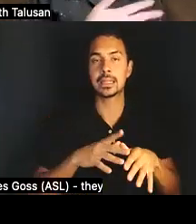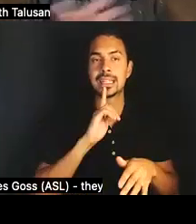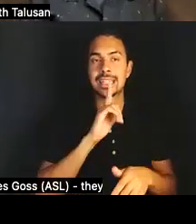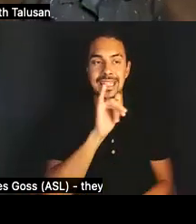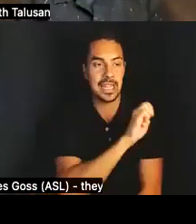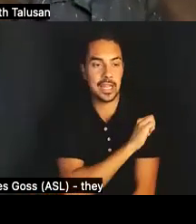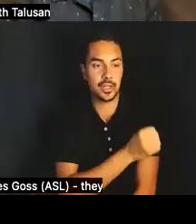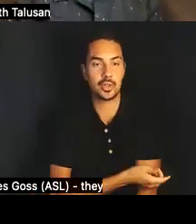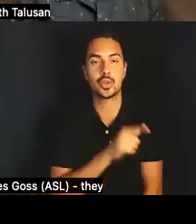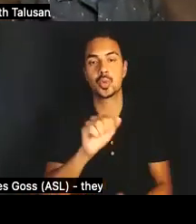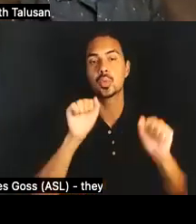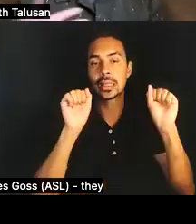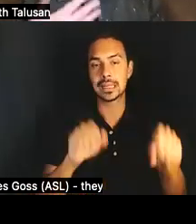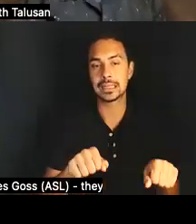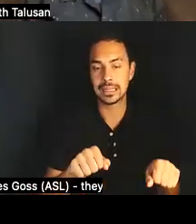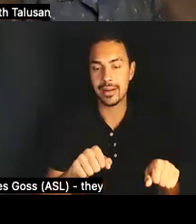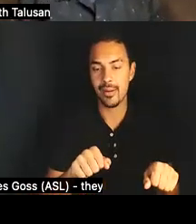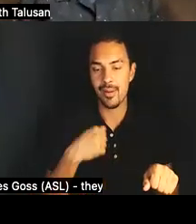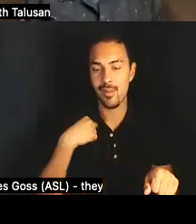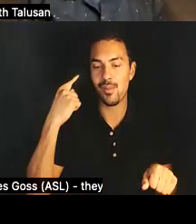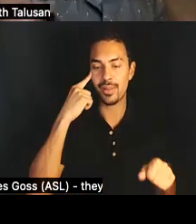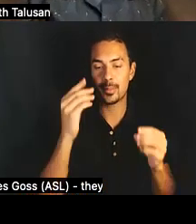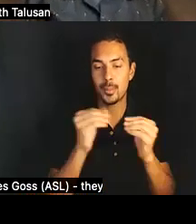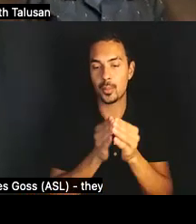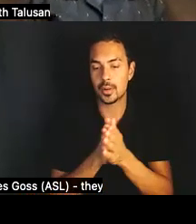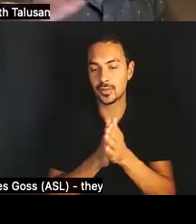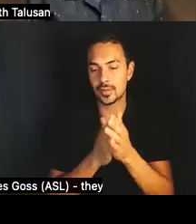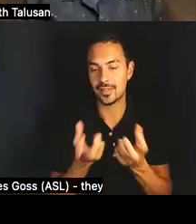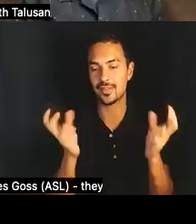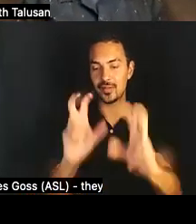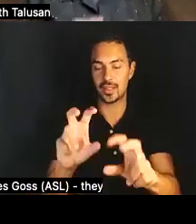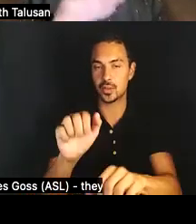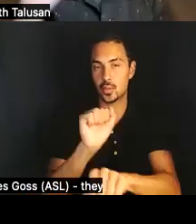in that anxiety is energy